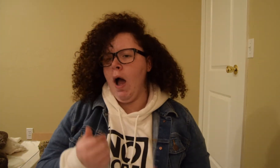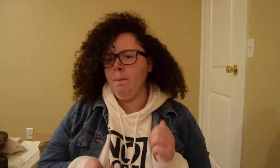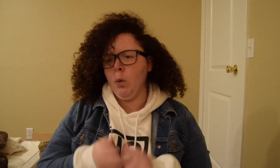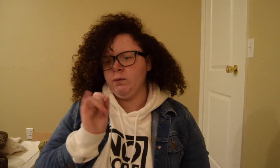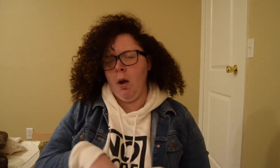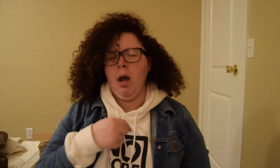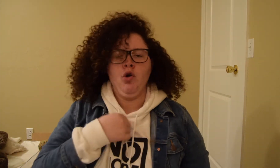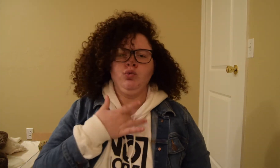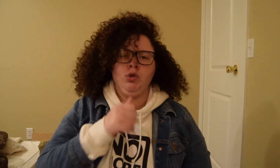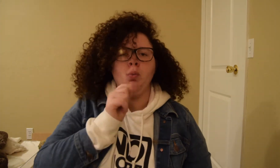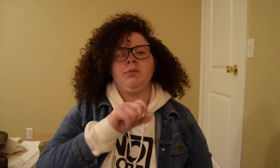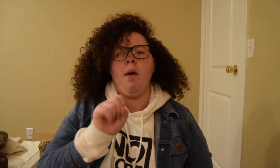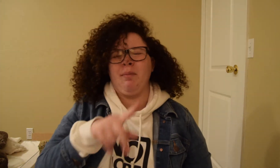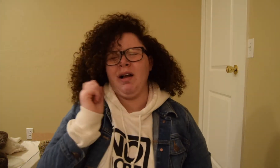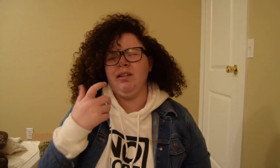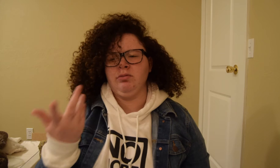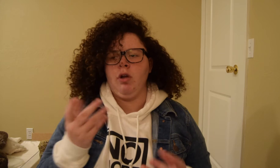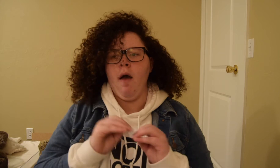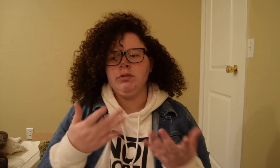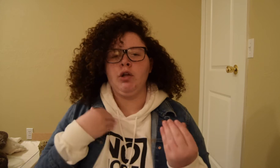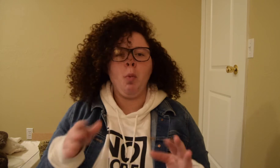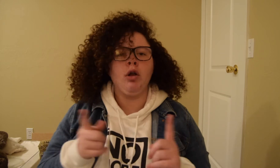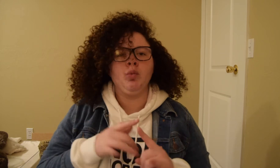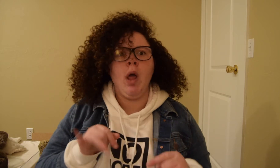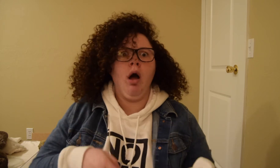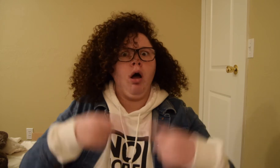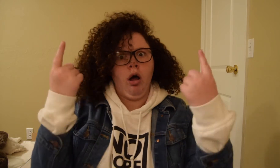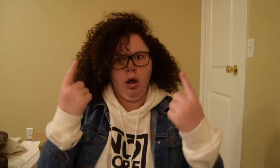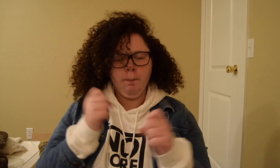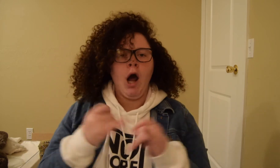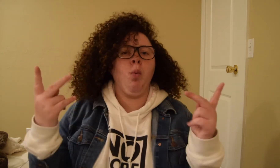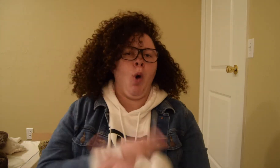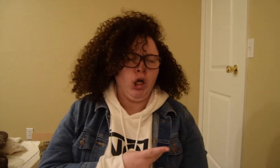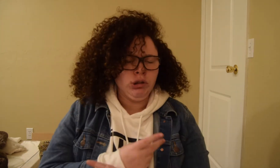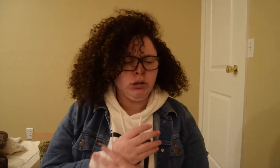Most of the time, I don't respond back because obviously I don't want to make it worse